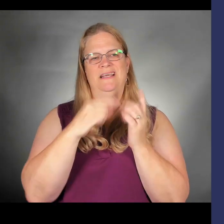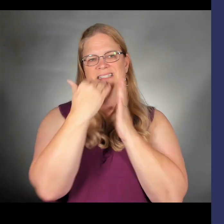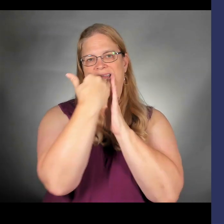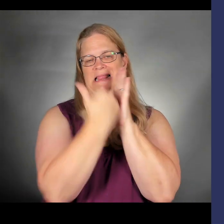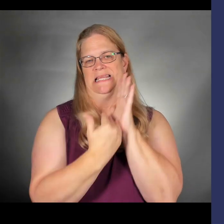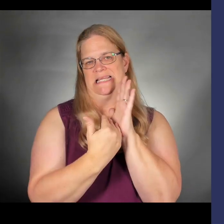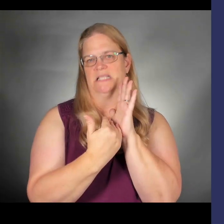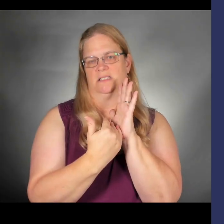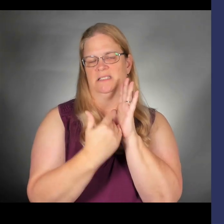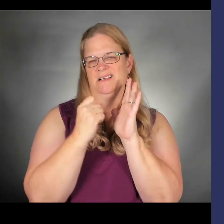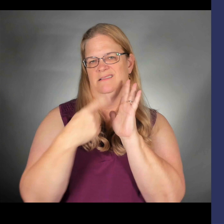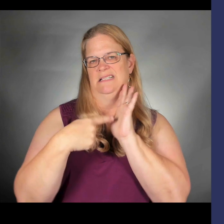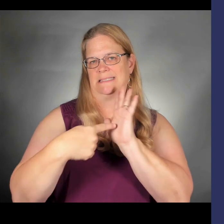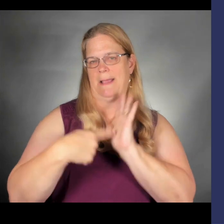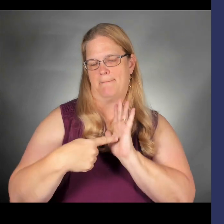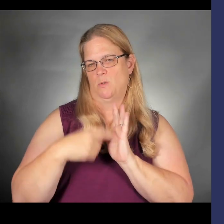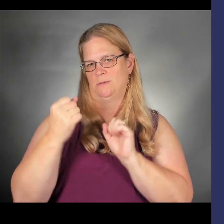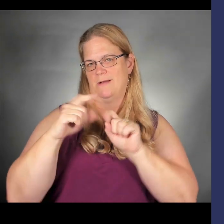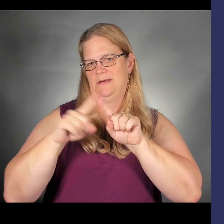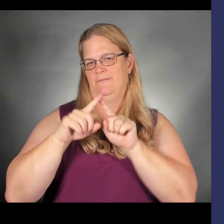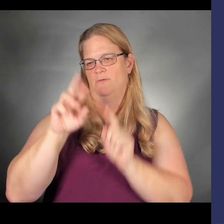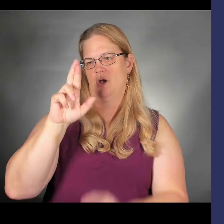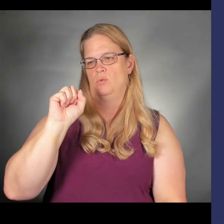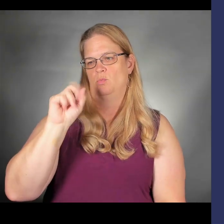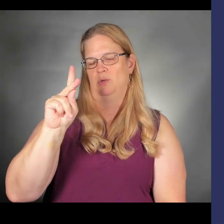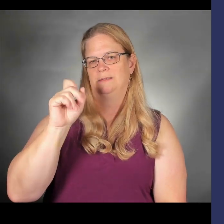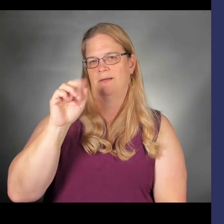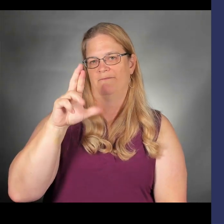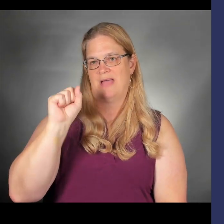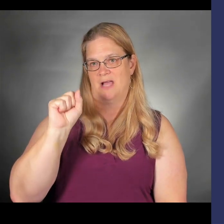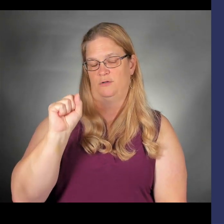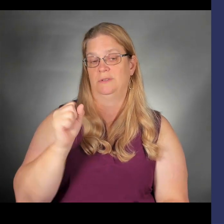And so this list here is some examples of different risk factors.